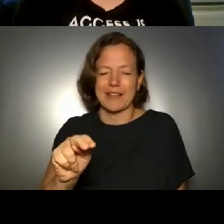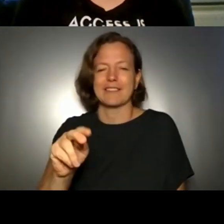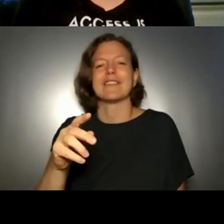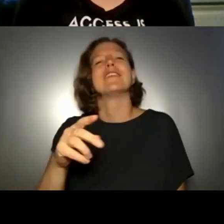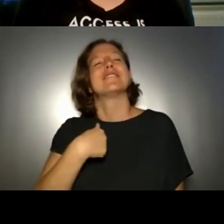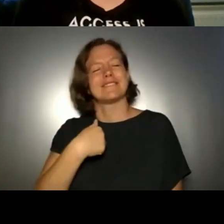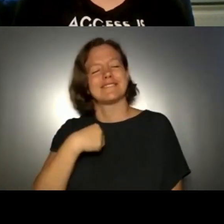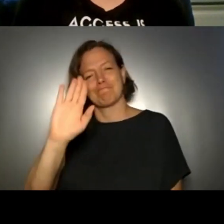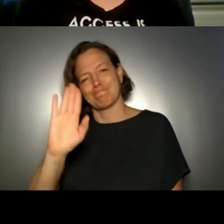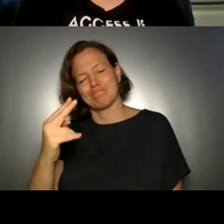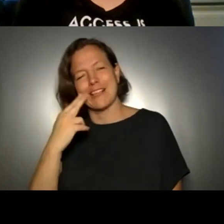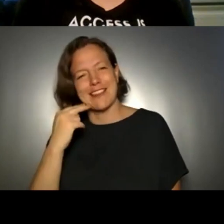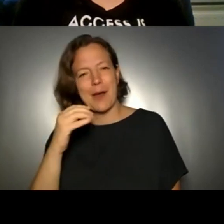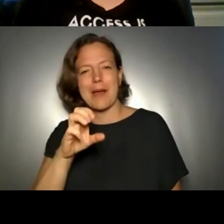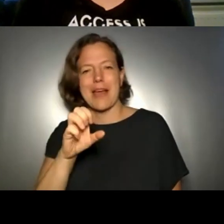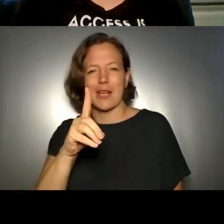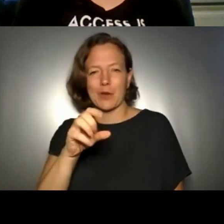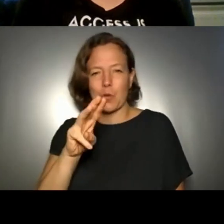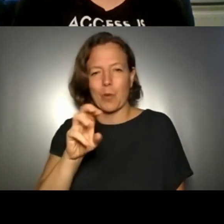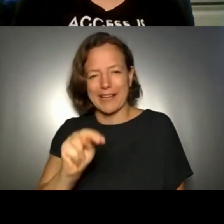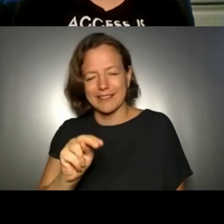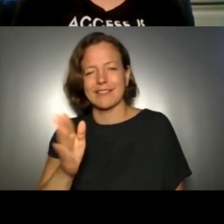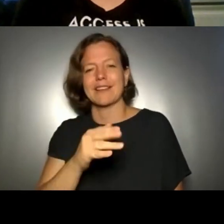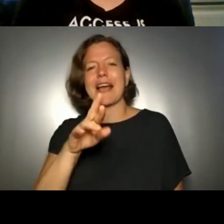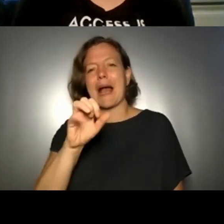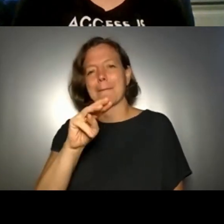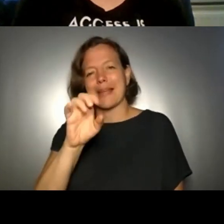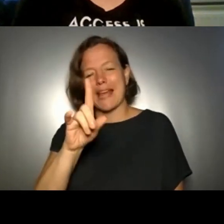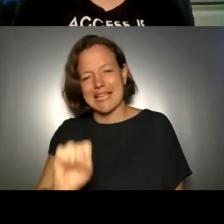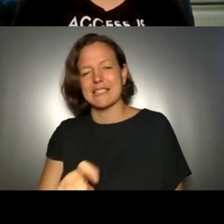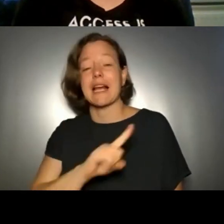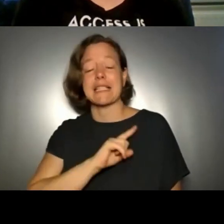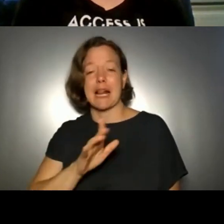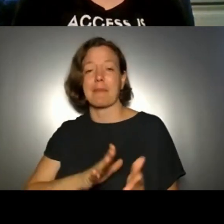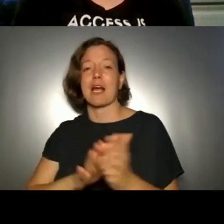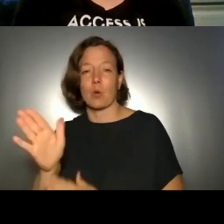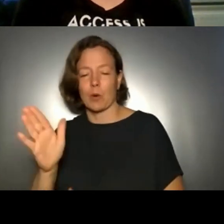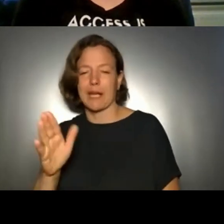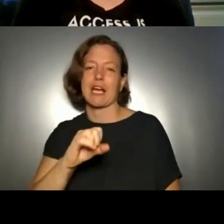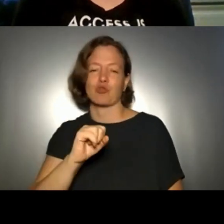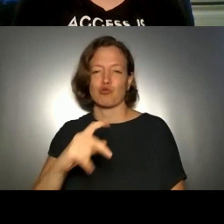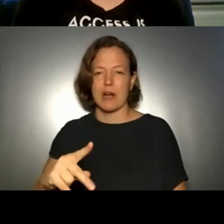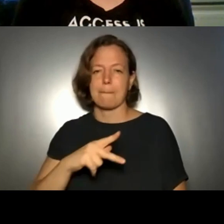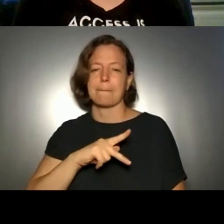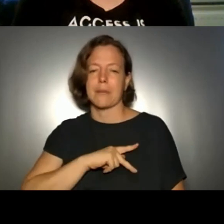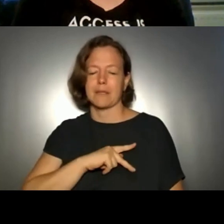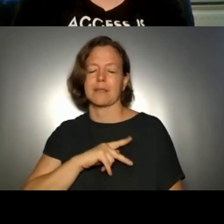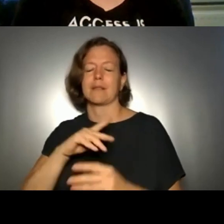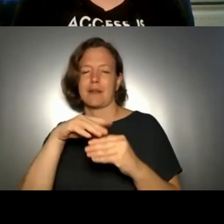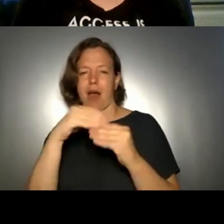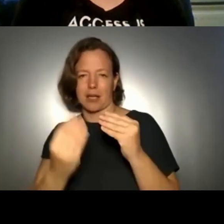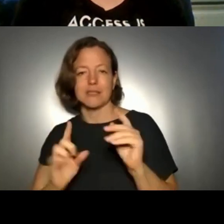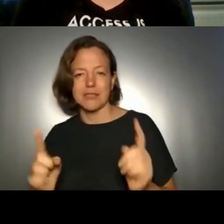I am also a queer crip artist and stand-up comic.